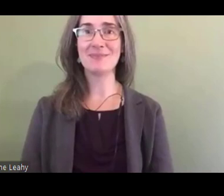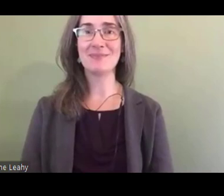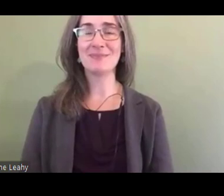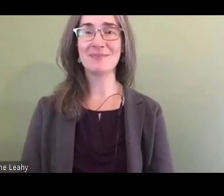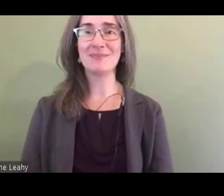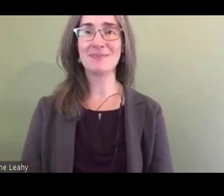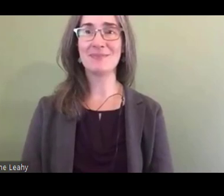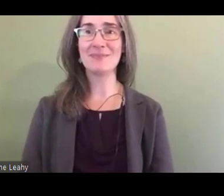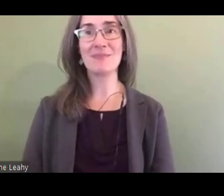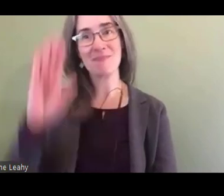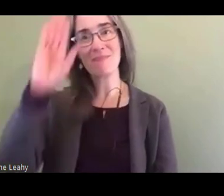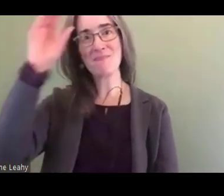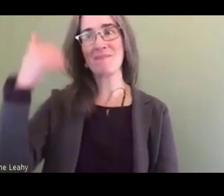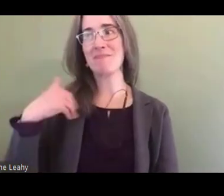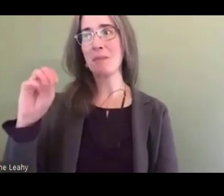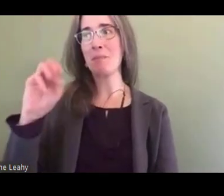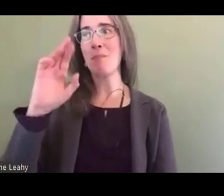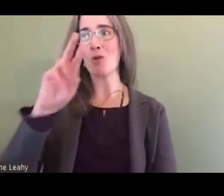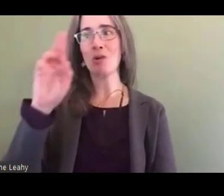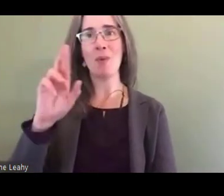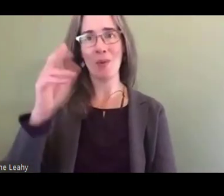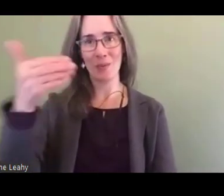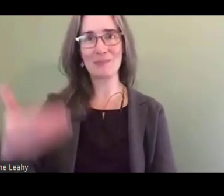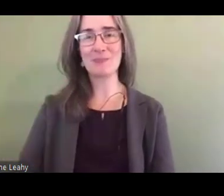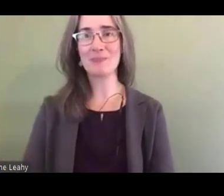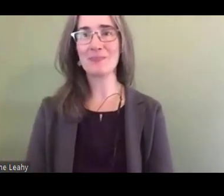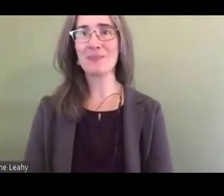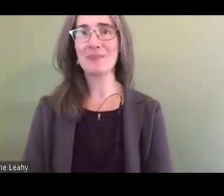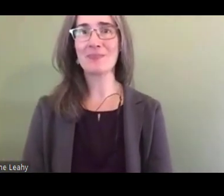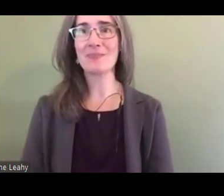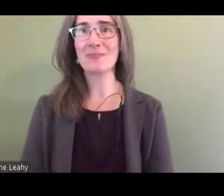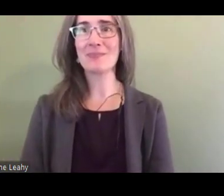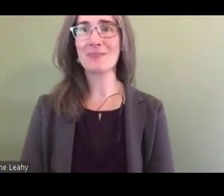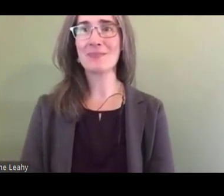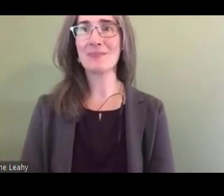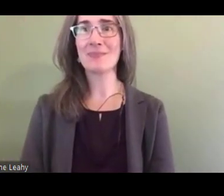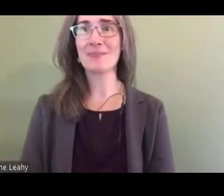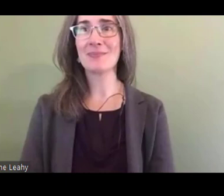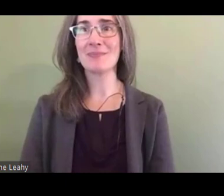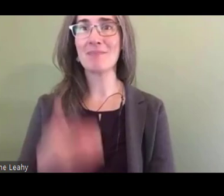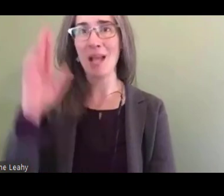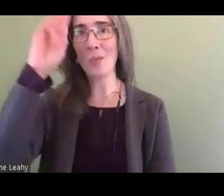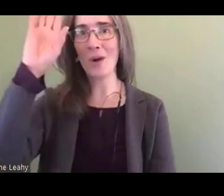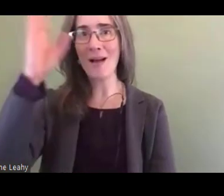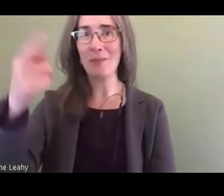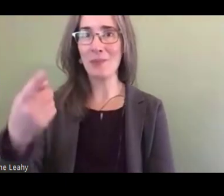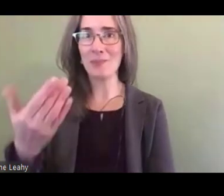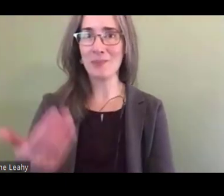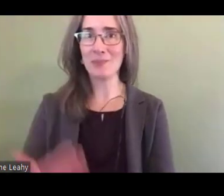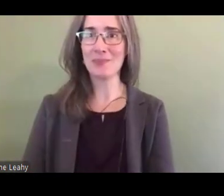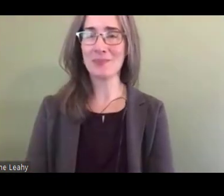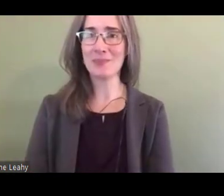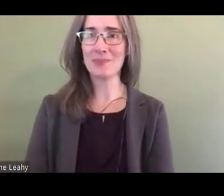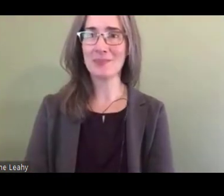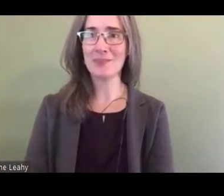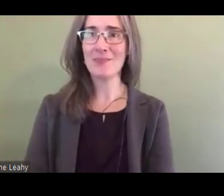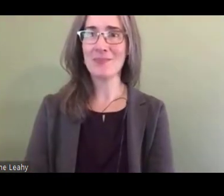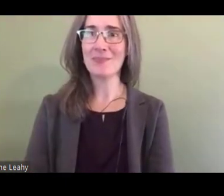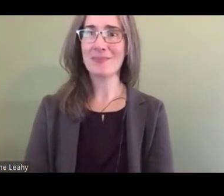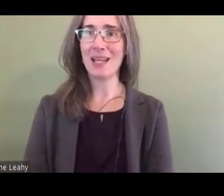Hi I am Mark Riccobono.